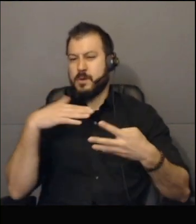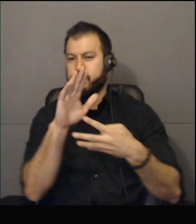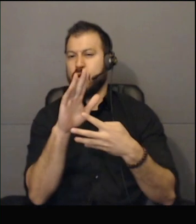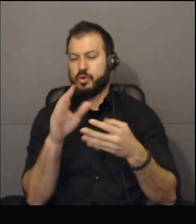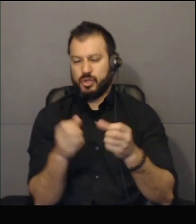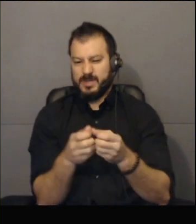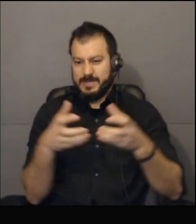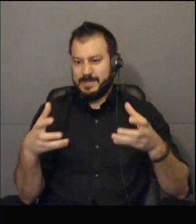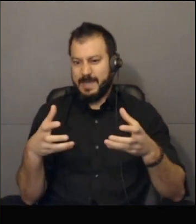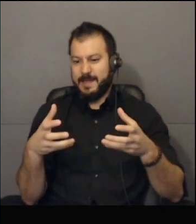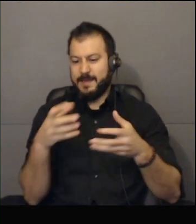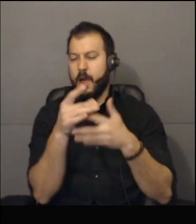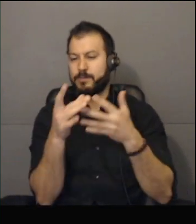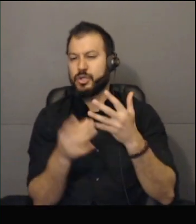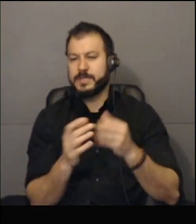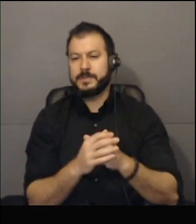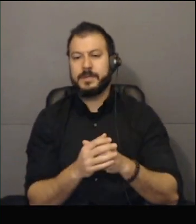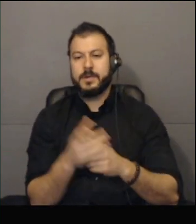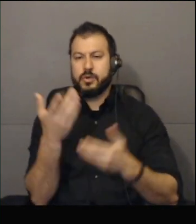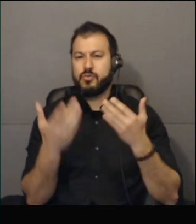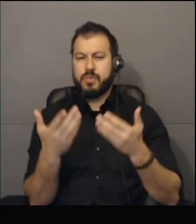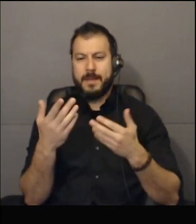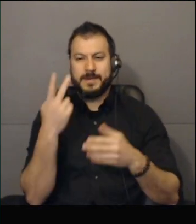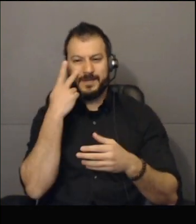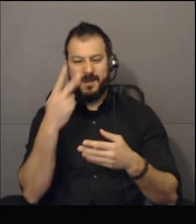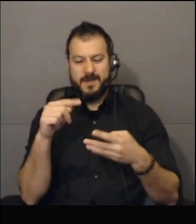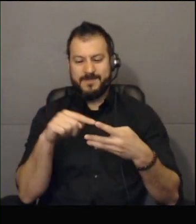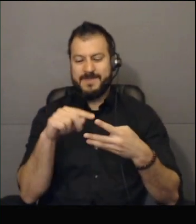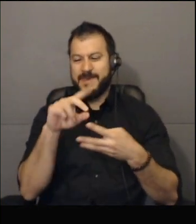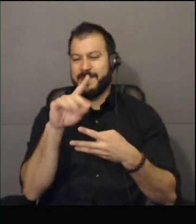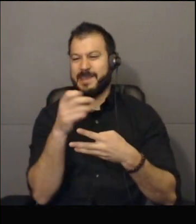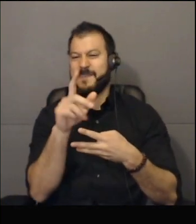You probably came across the default method in session one.